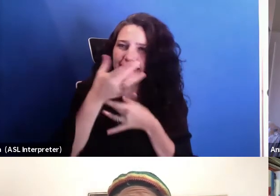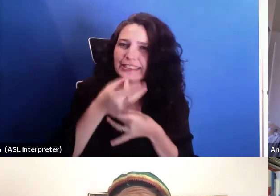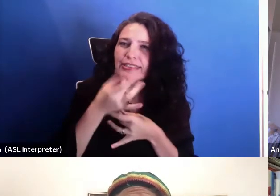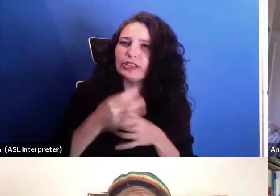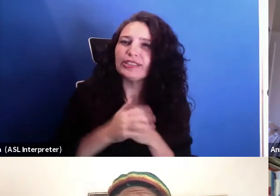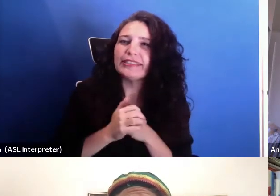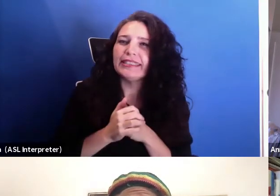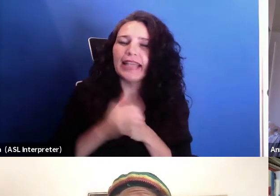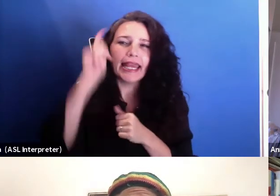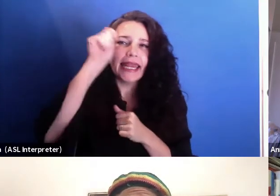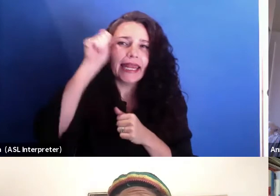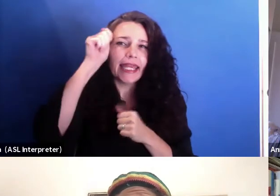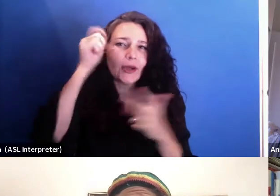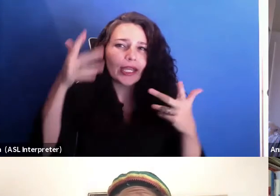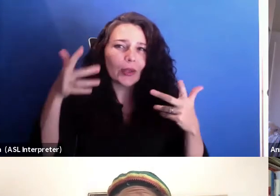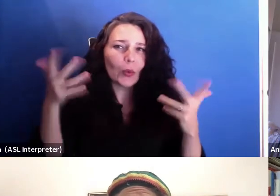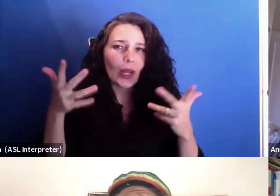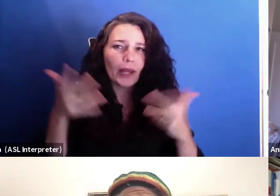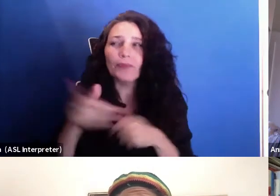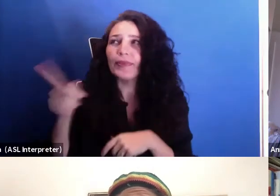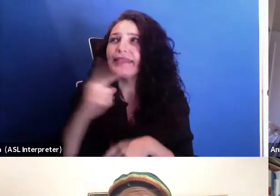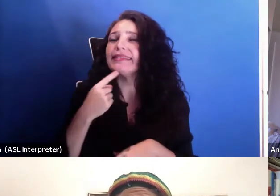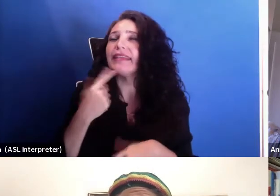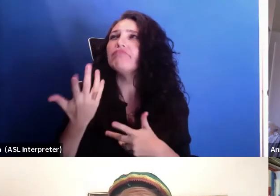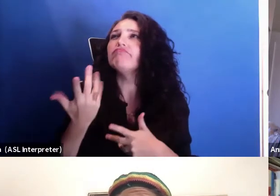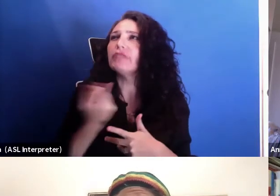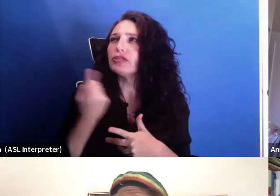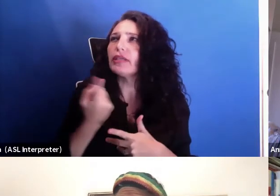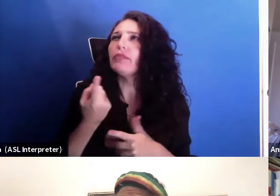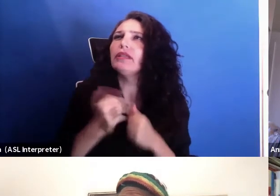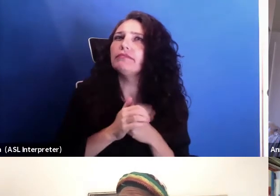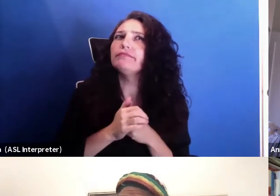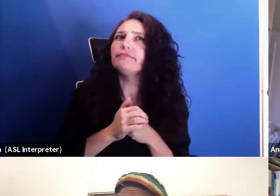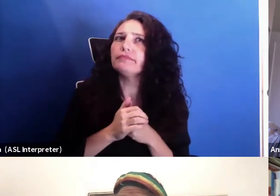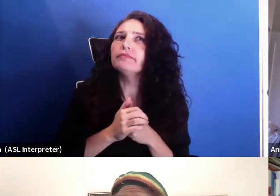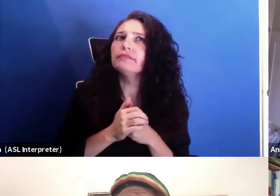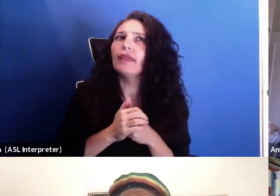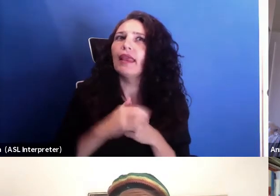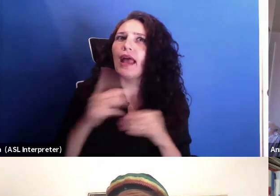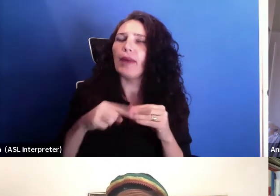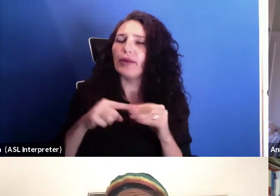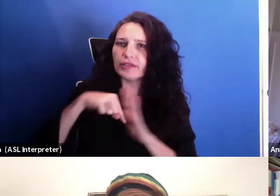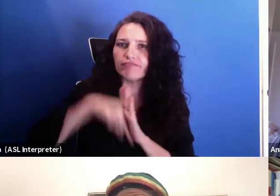which was I think there's something about this sort of profound liberatory experience of this camp,